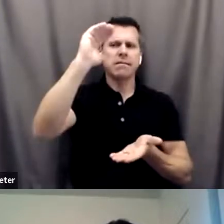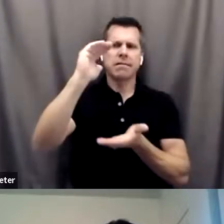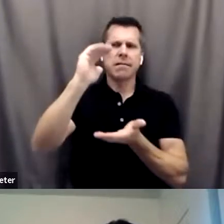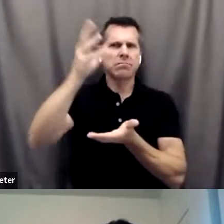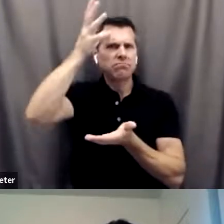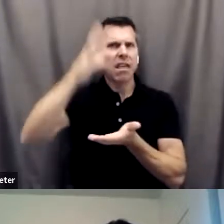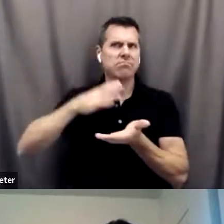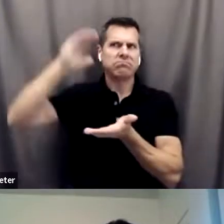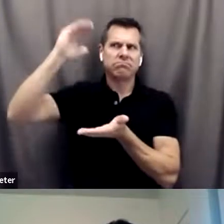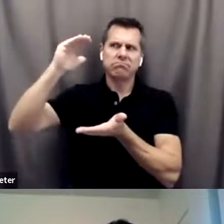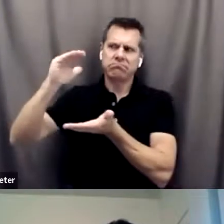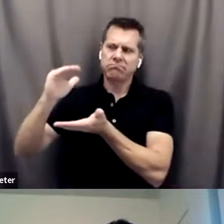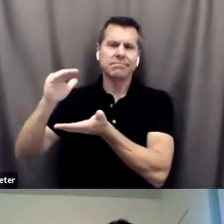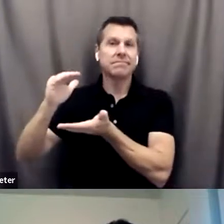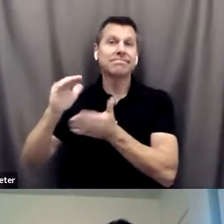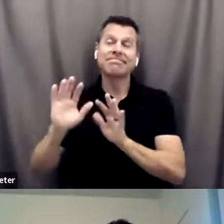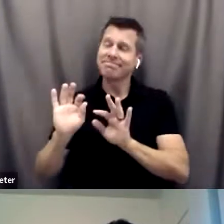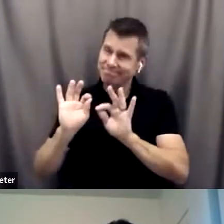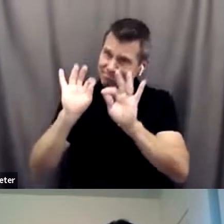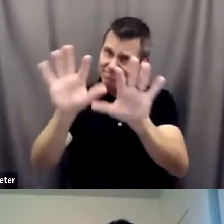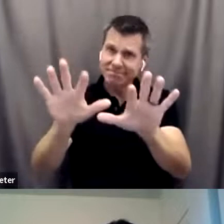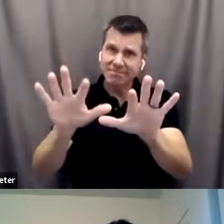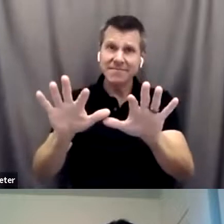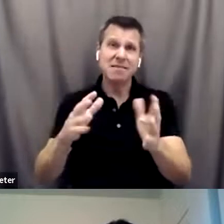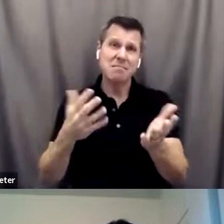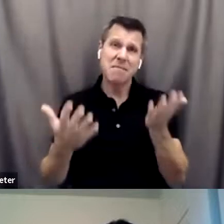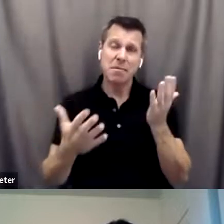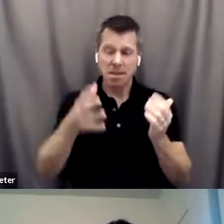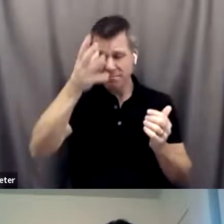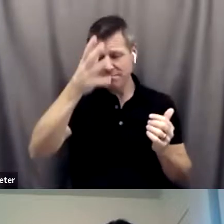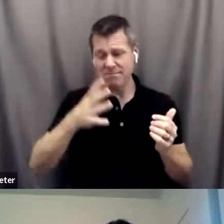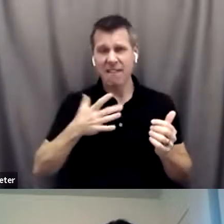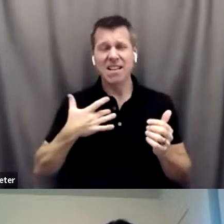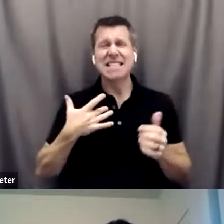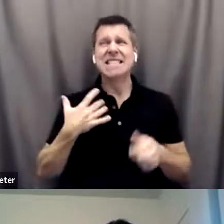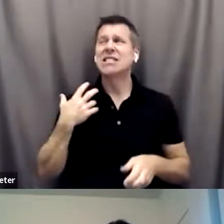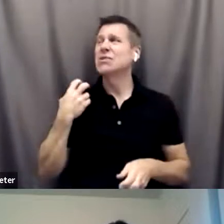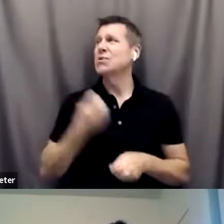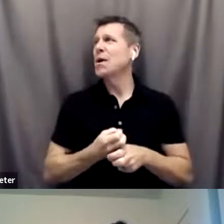it out there that you know, us as men, sometimes it's hard to kind of ask for help or, or get asked for that additional